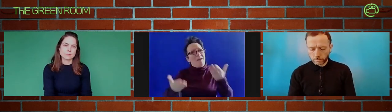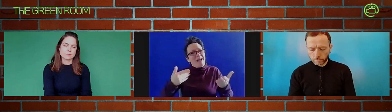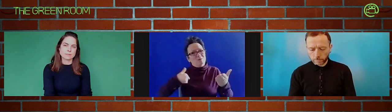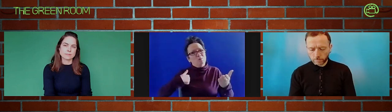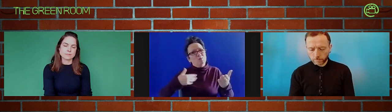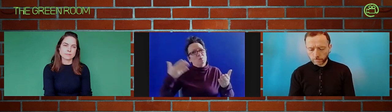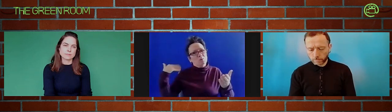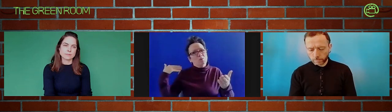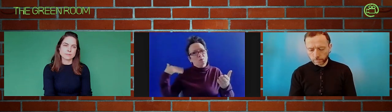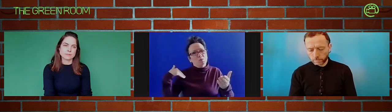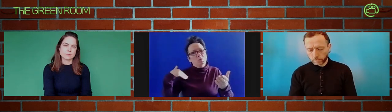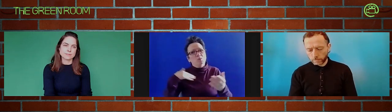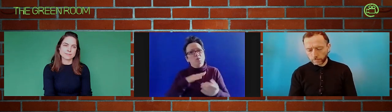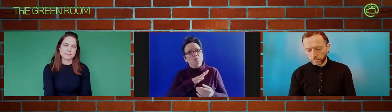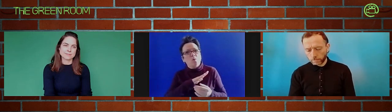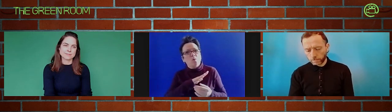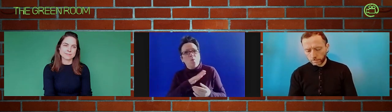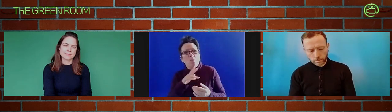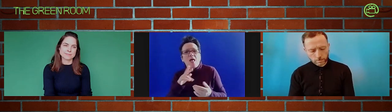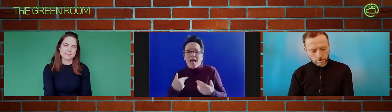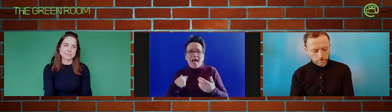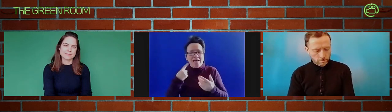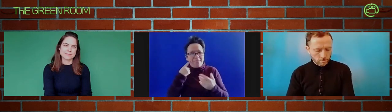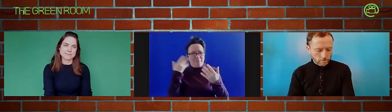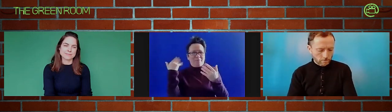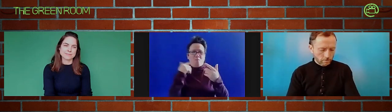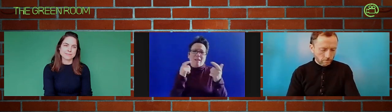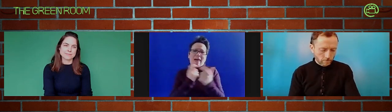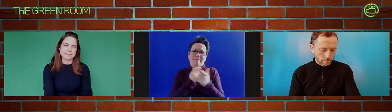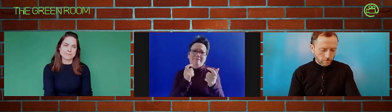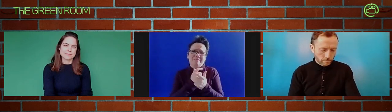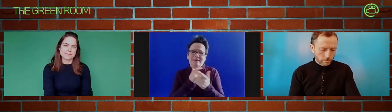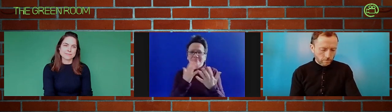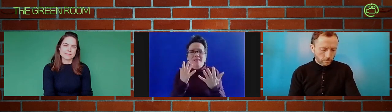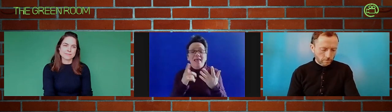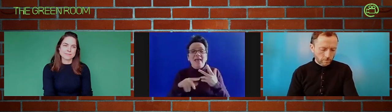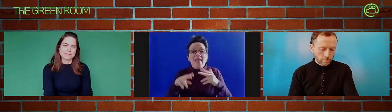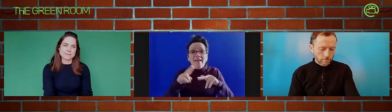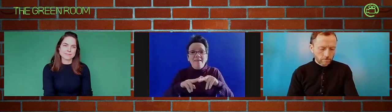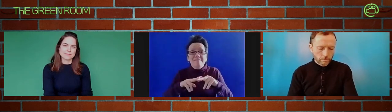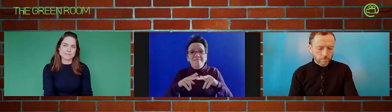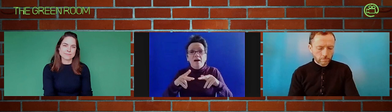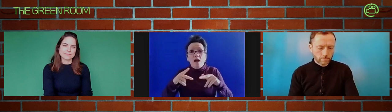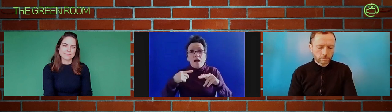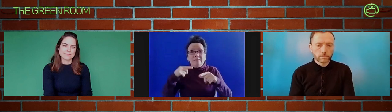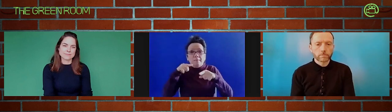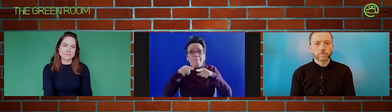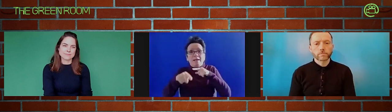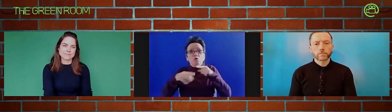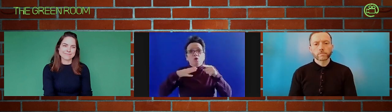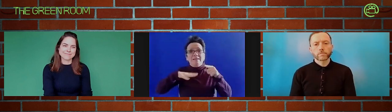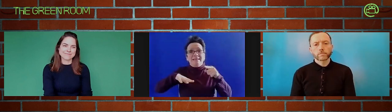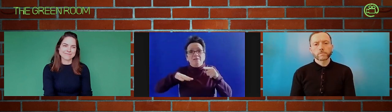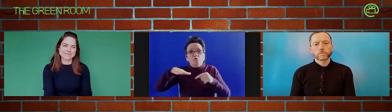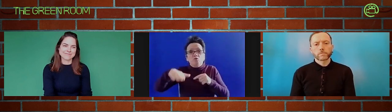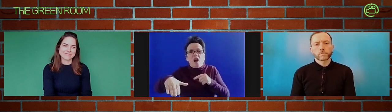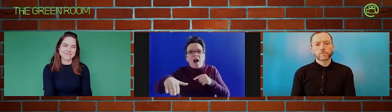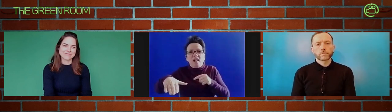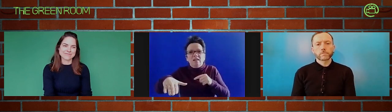because I was I think I was laughing about it with you, saying that, if you were a special needs kid you were kind of hoiked out of your classrooms.